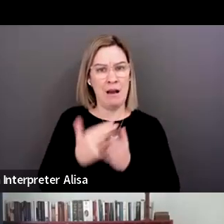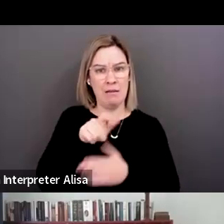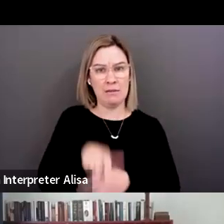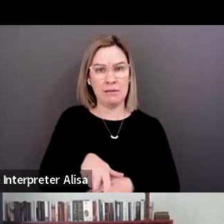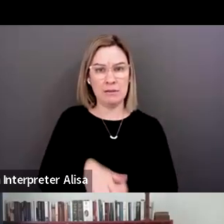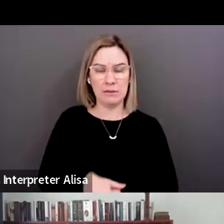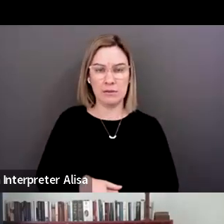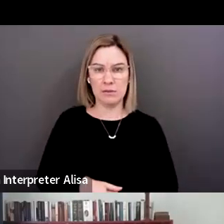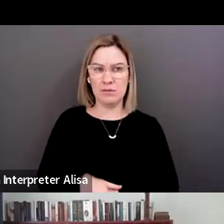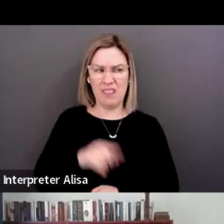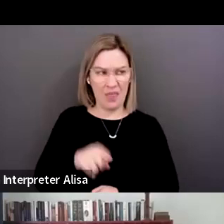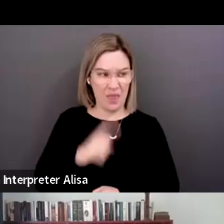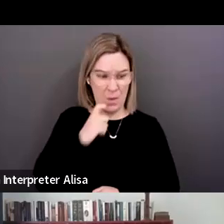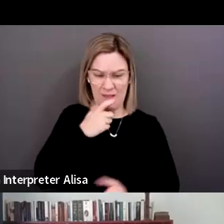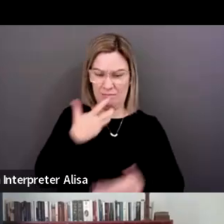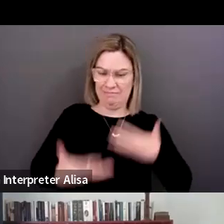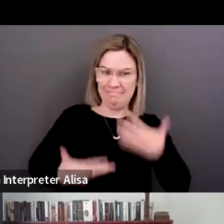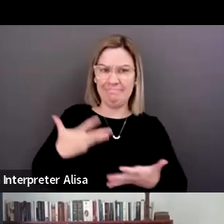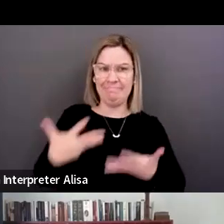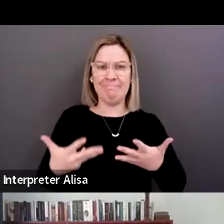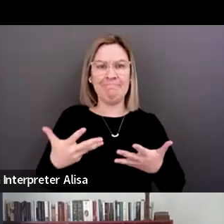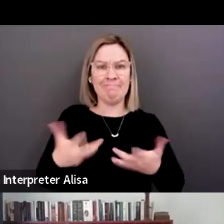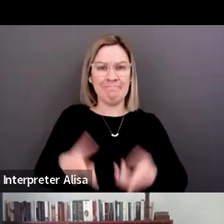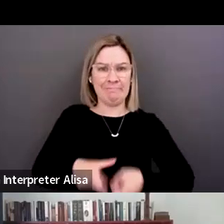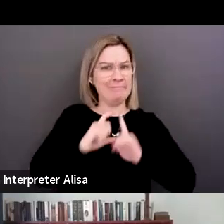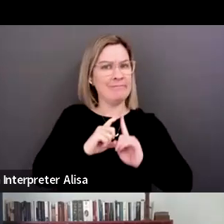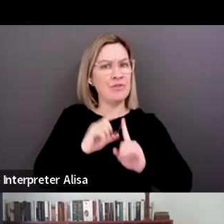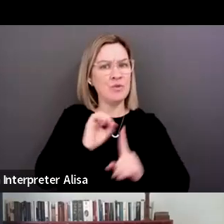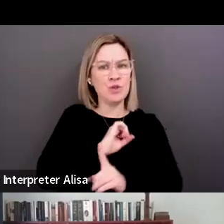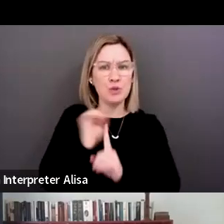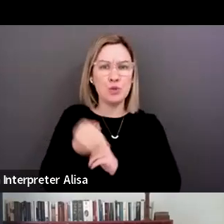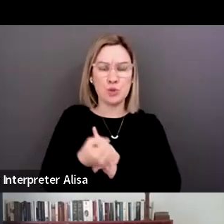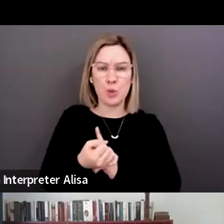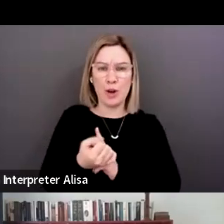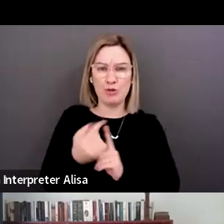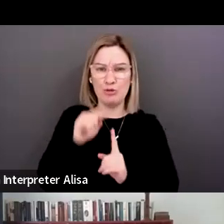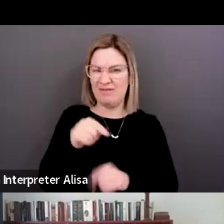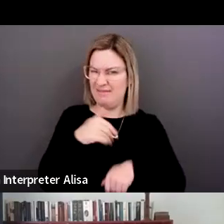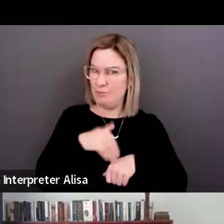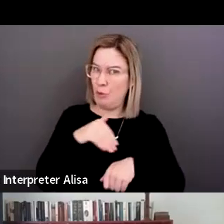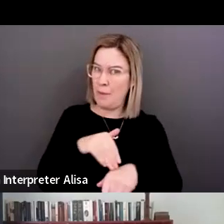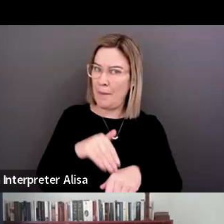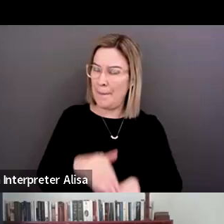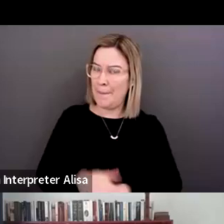So it was really an attempt to kind of counter that kind of silencing of